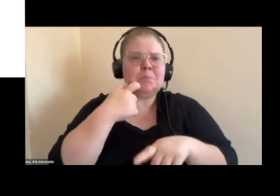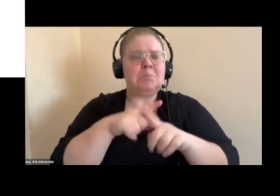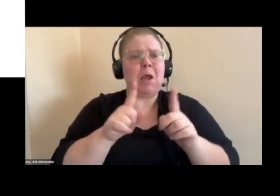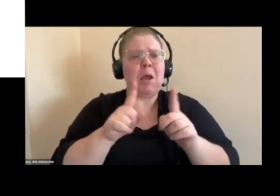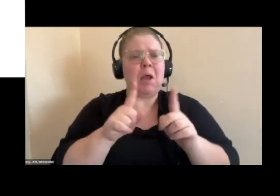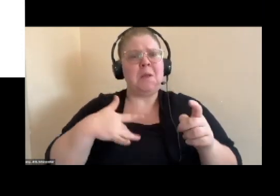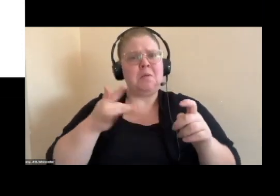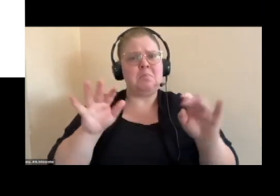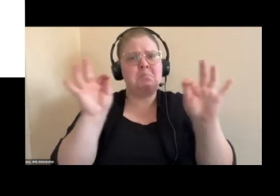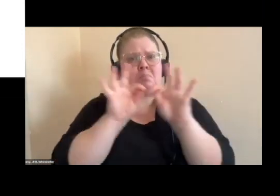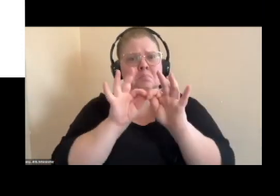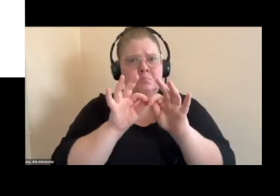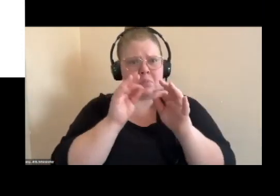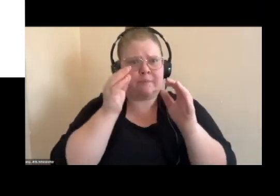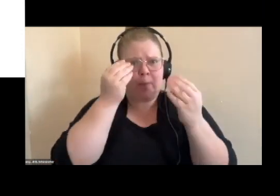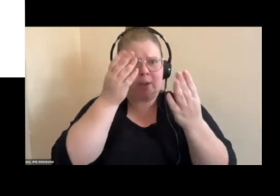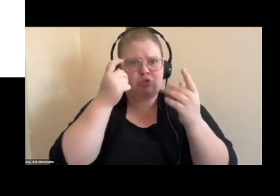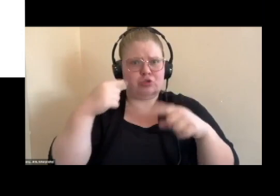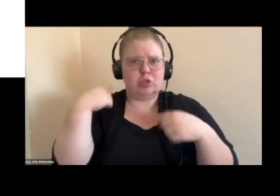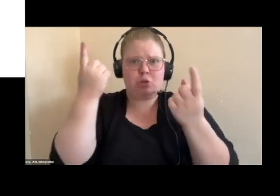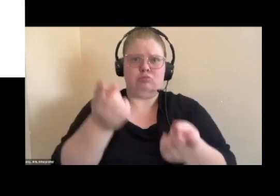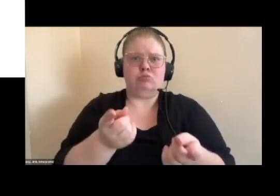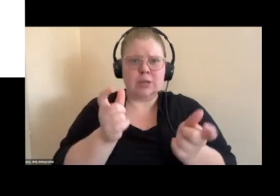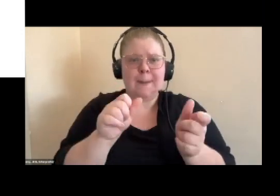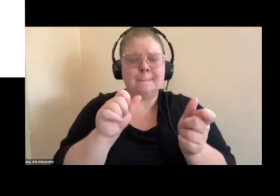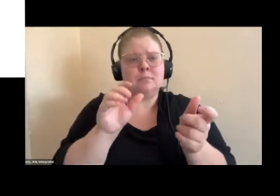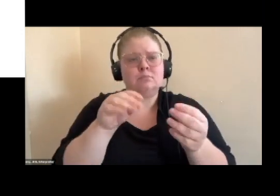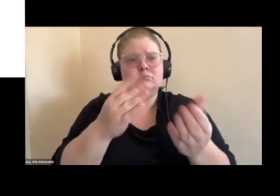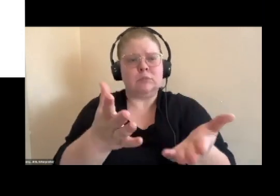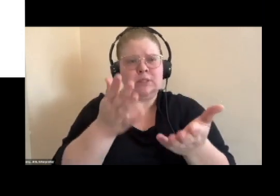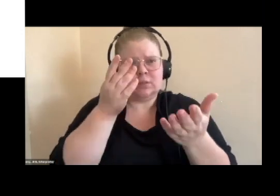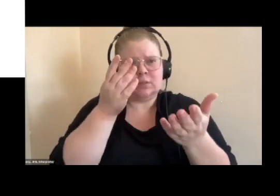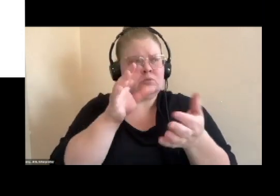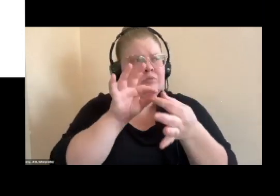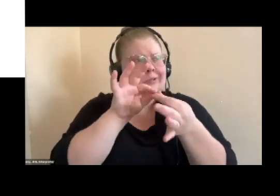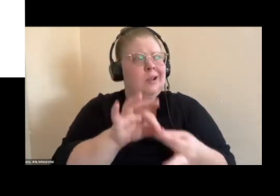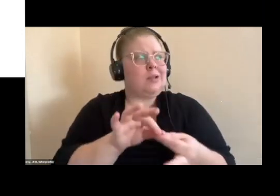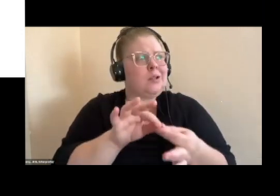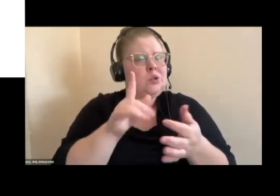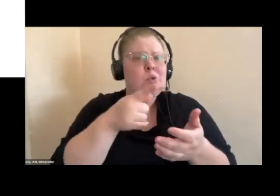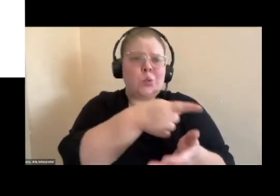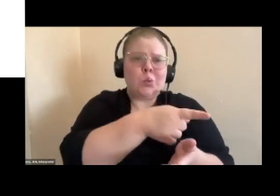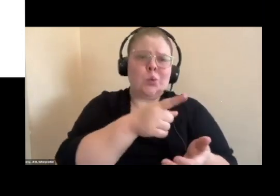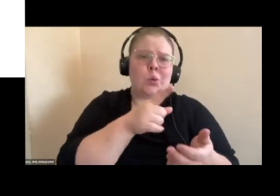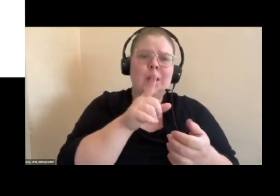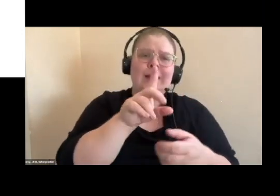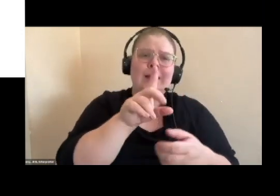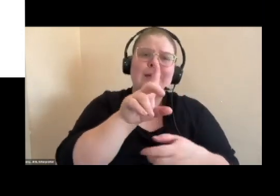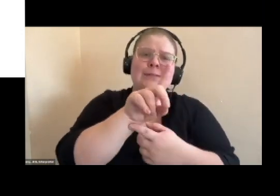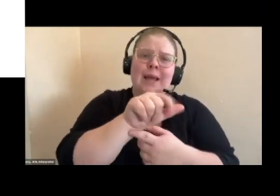the equity issues that are faced by disabled people of color who